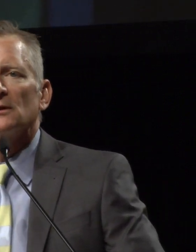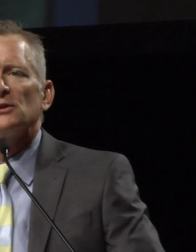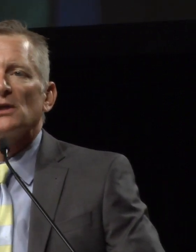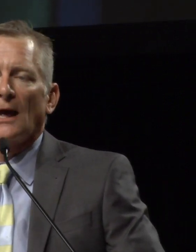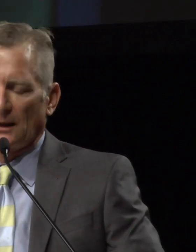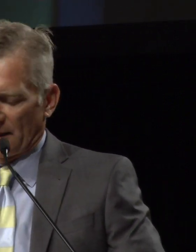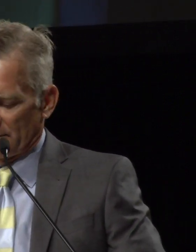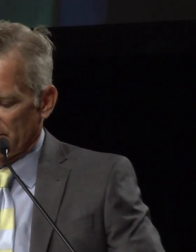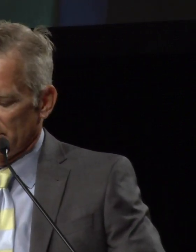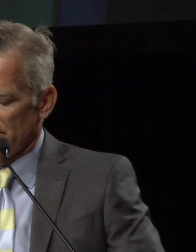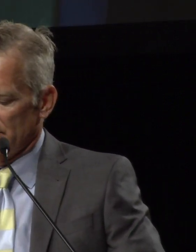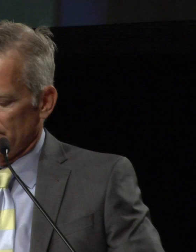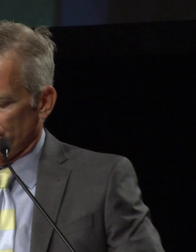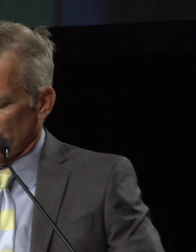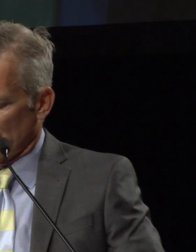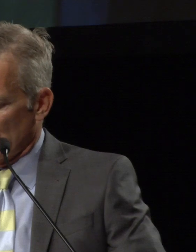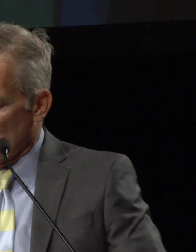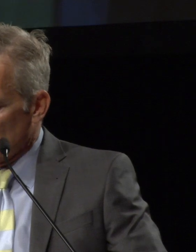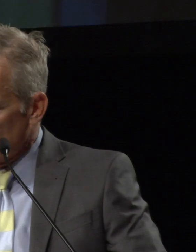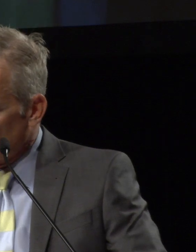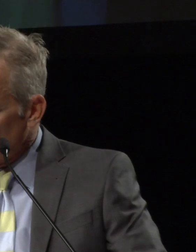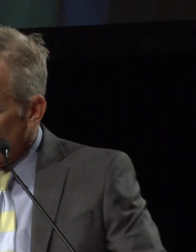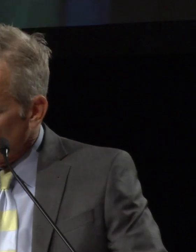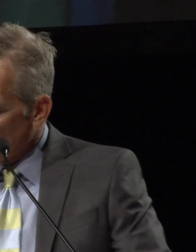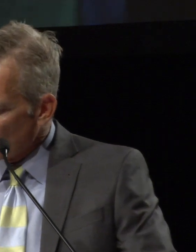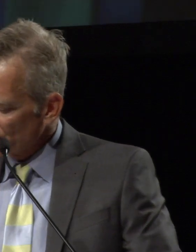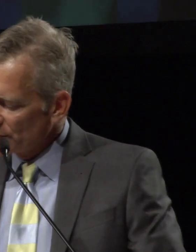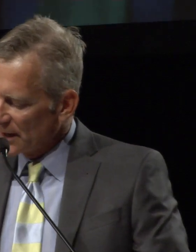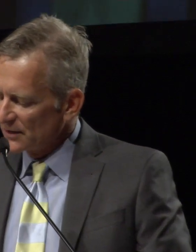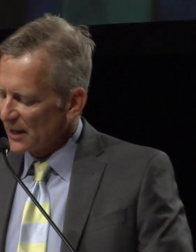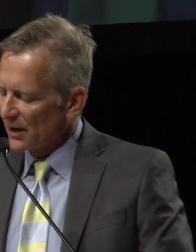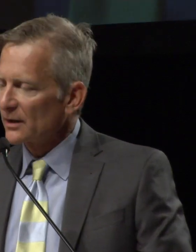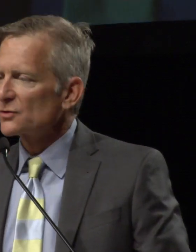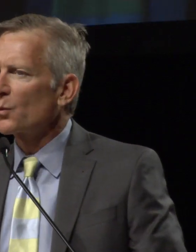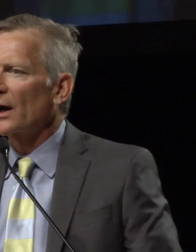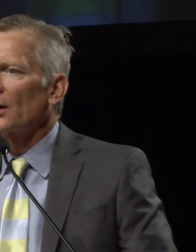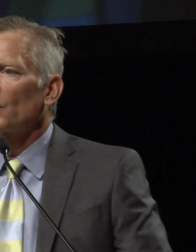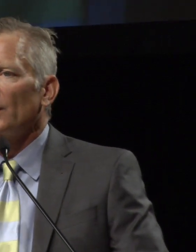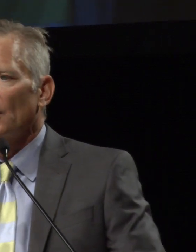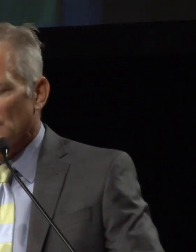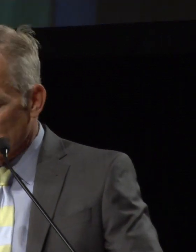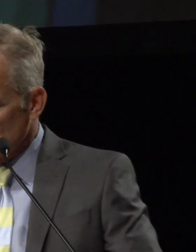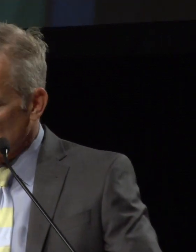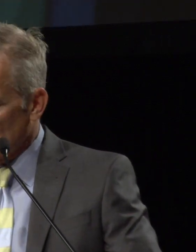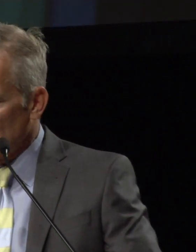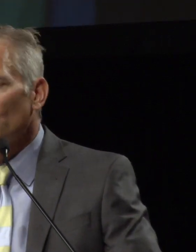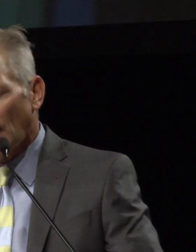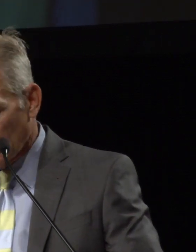COLLEGIALITY. THE DATA ALSO INDICATES AREAS WHERE WE ARE DEMONSTRATING